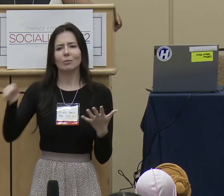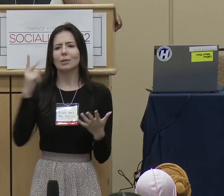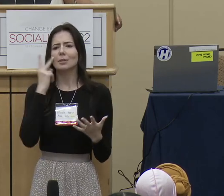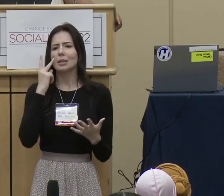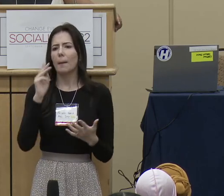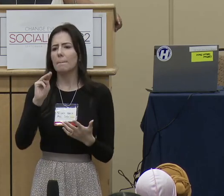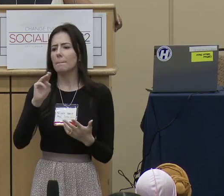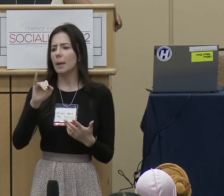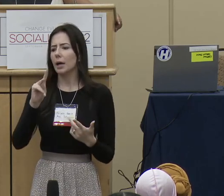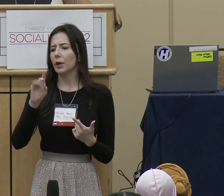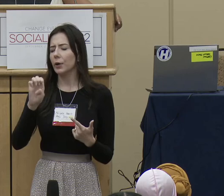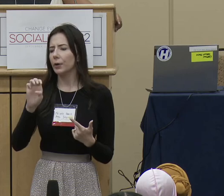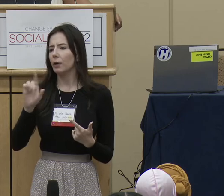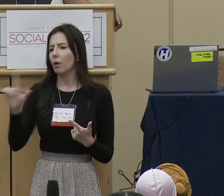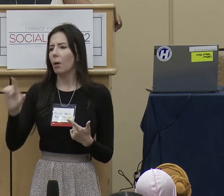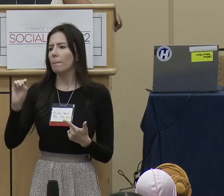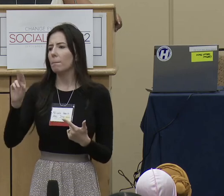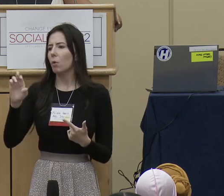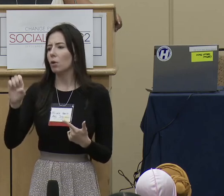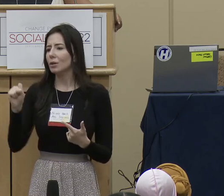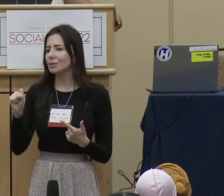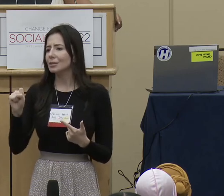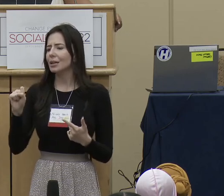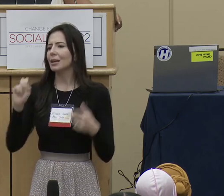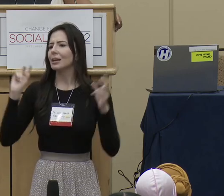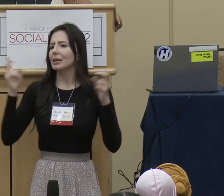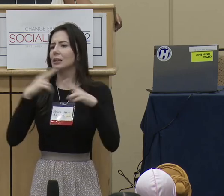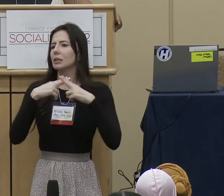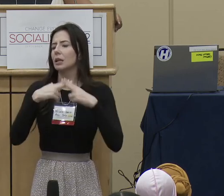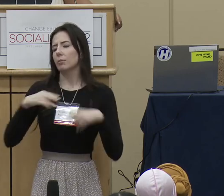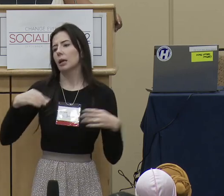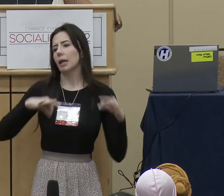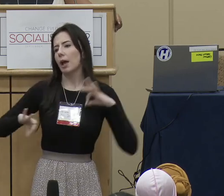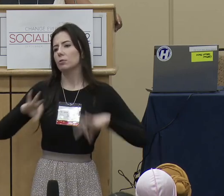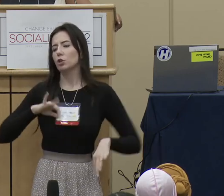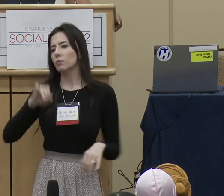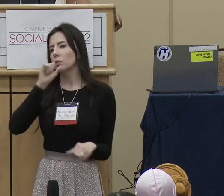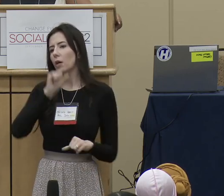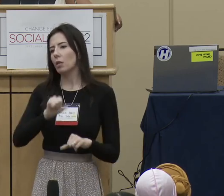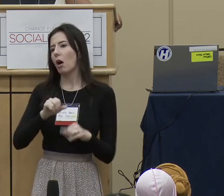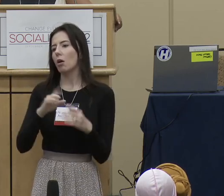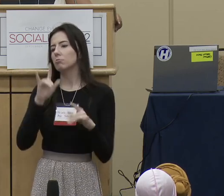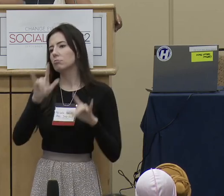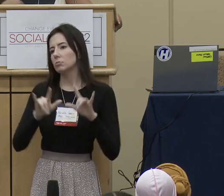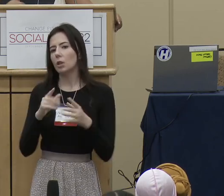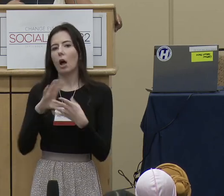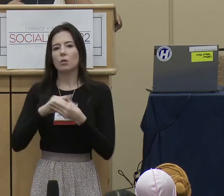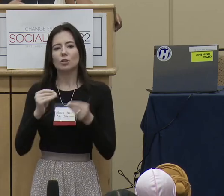century capitalism. Many of you may have seen Michael Moore's